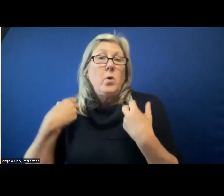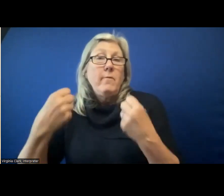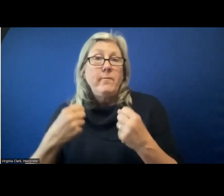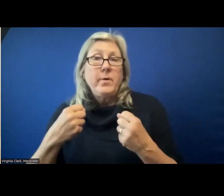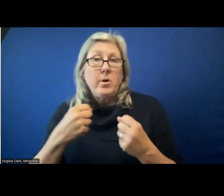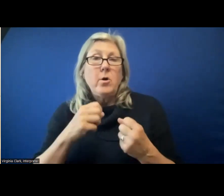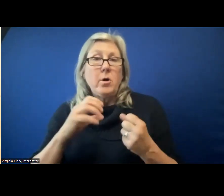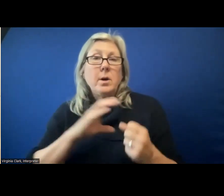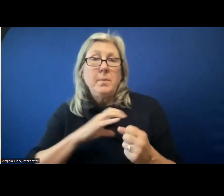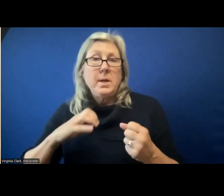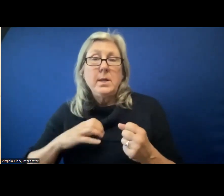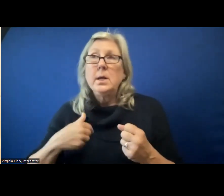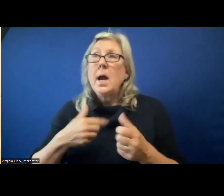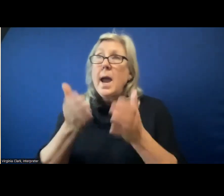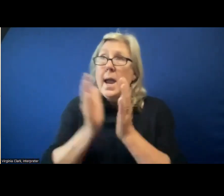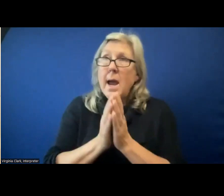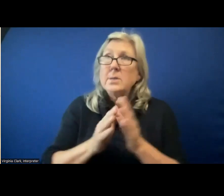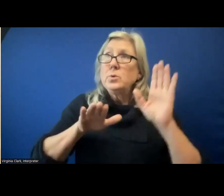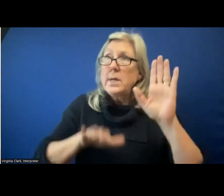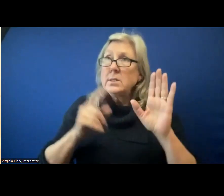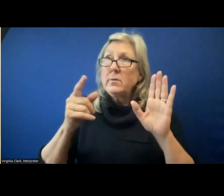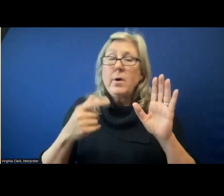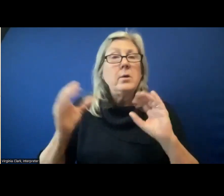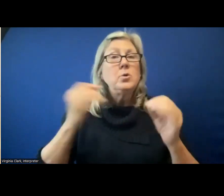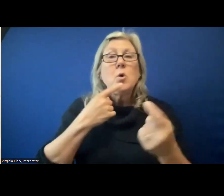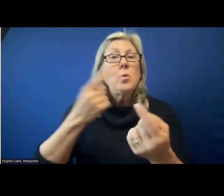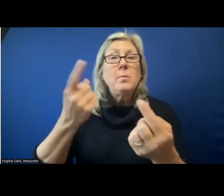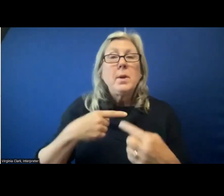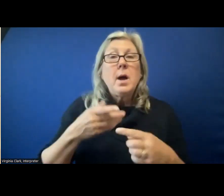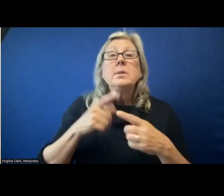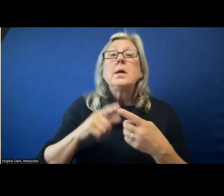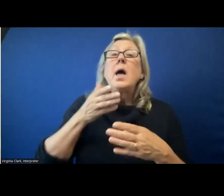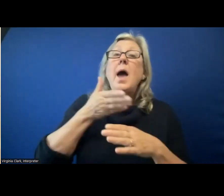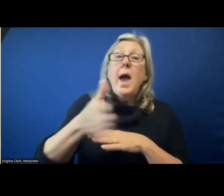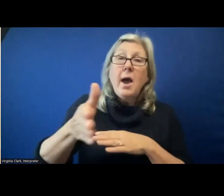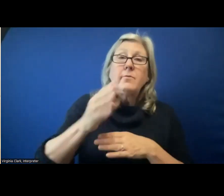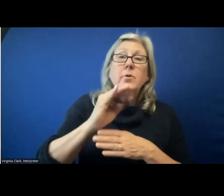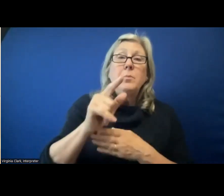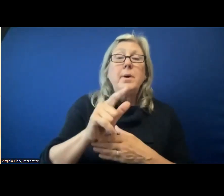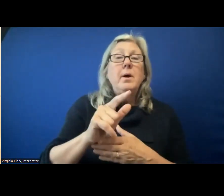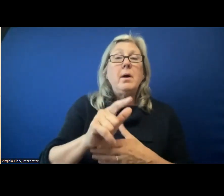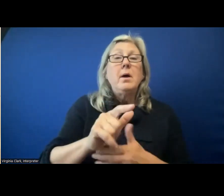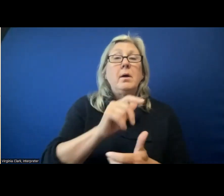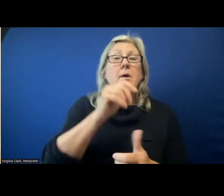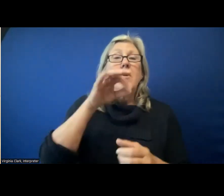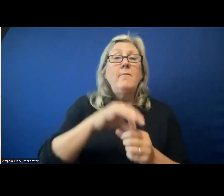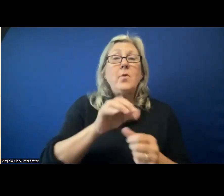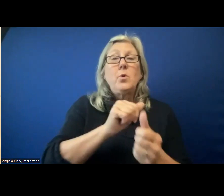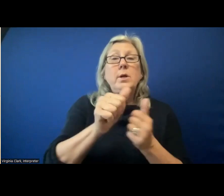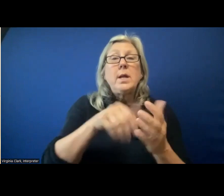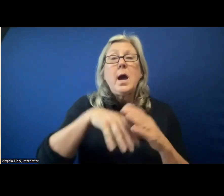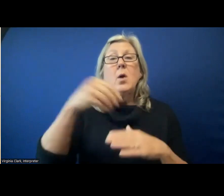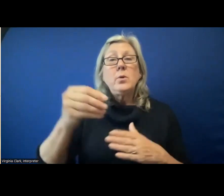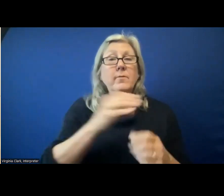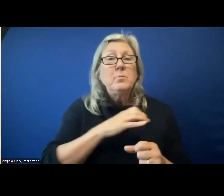and Welfare and I didn't receive a response some 2 to 3 weeks after my request.